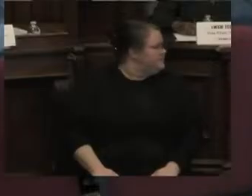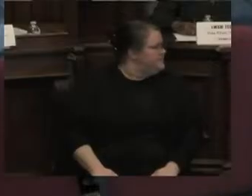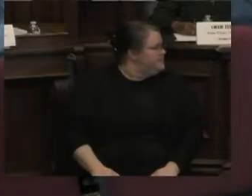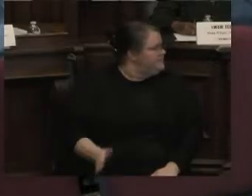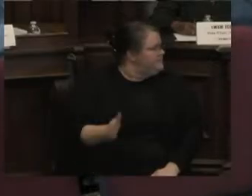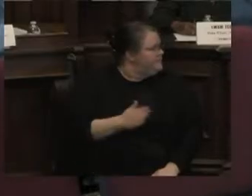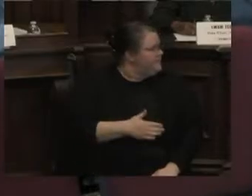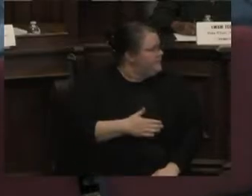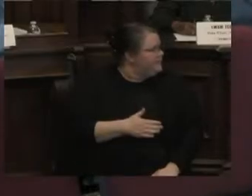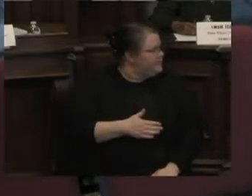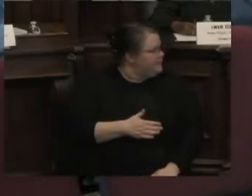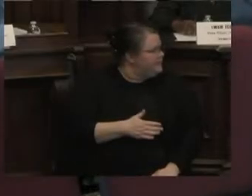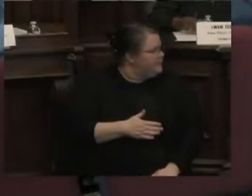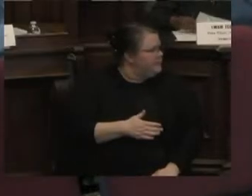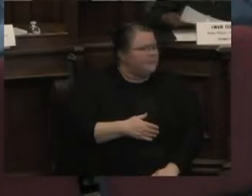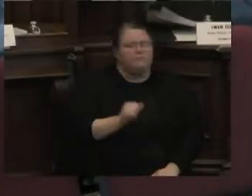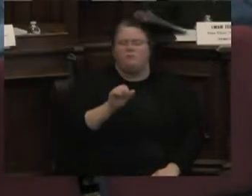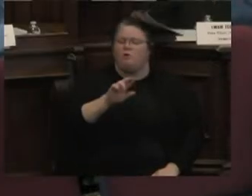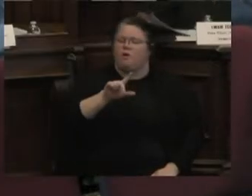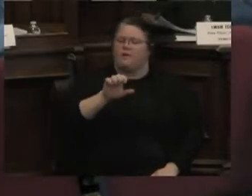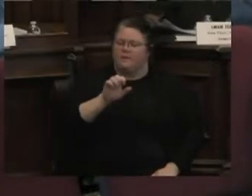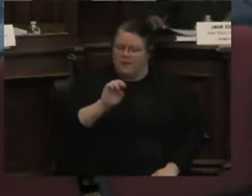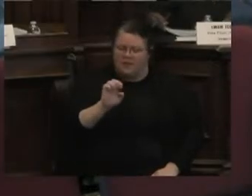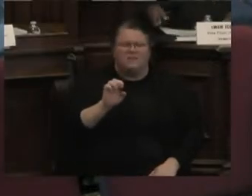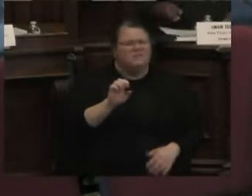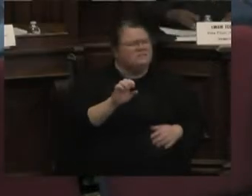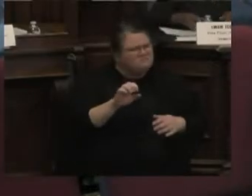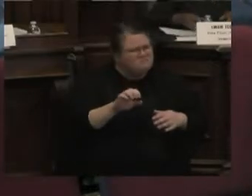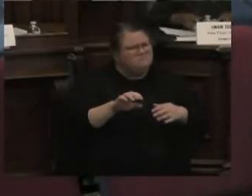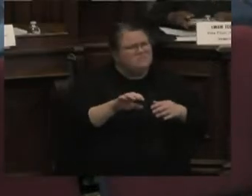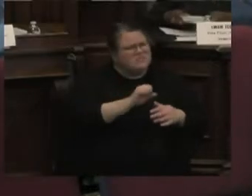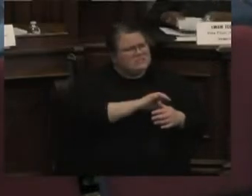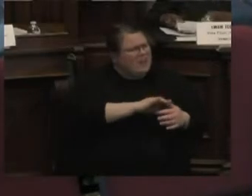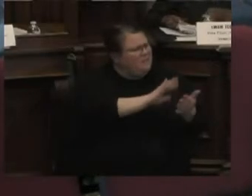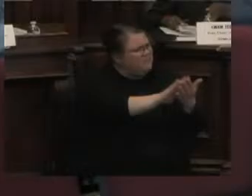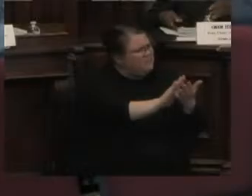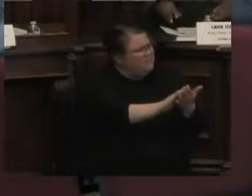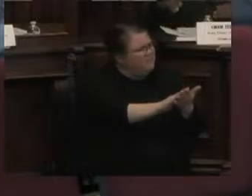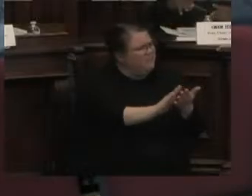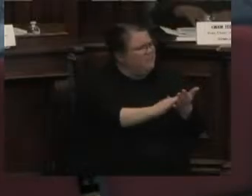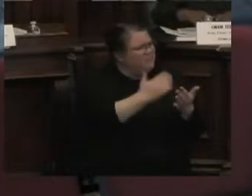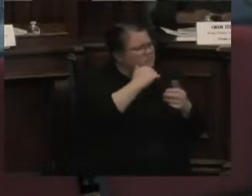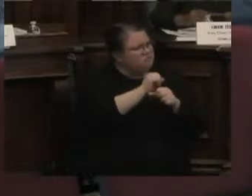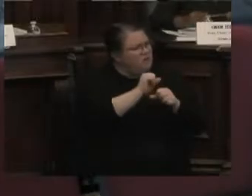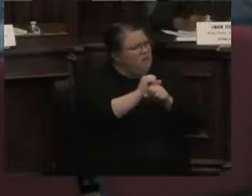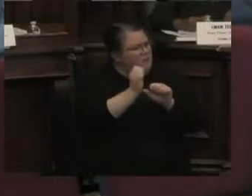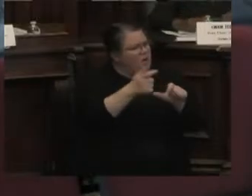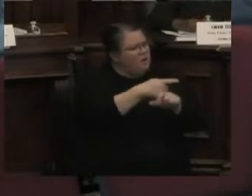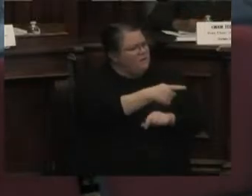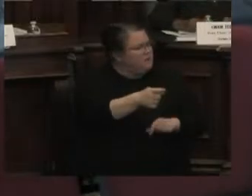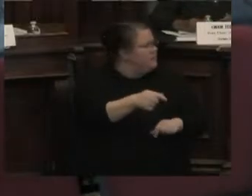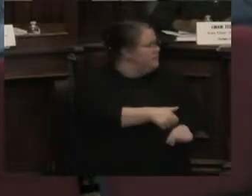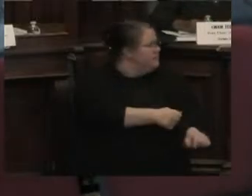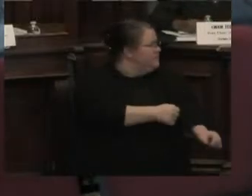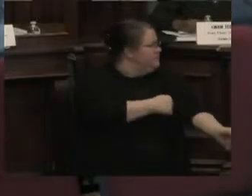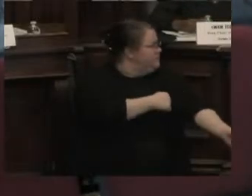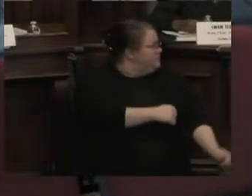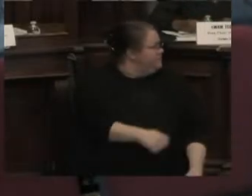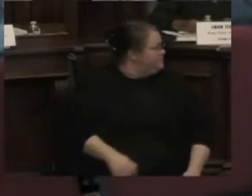a thing of the past. I'd like to commend you and all the, all